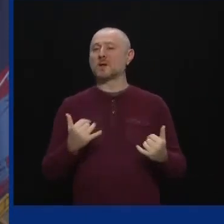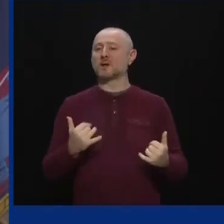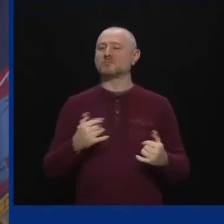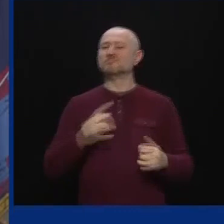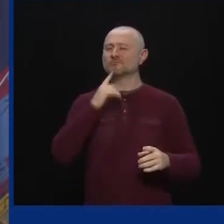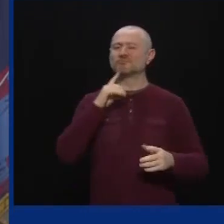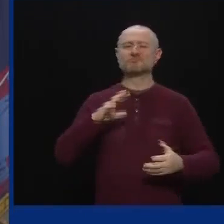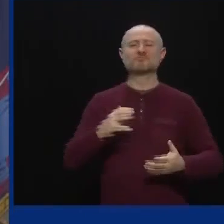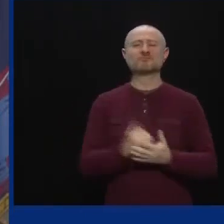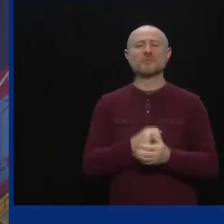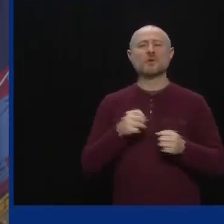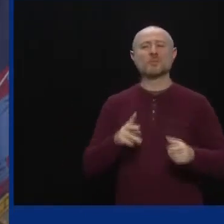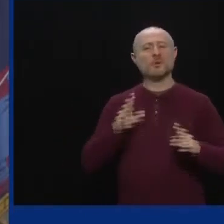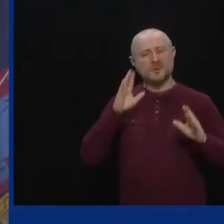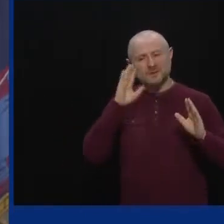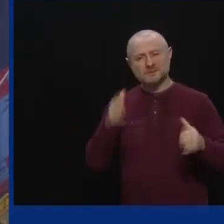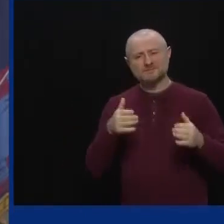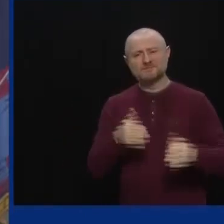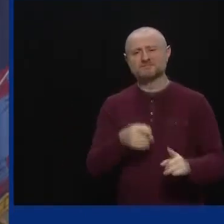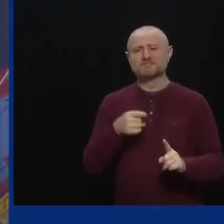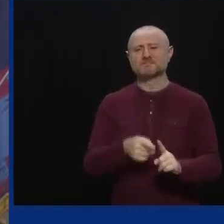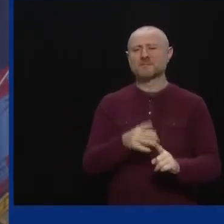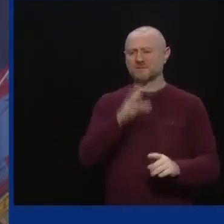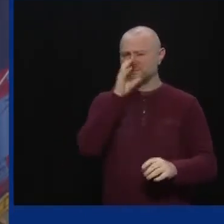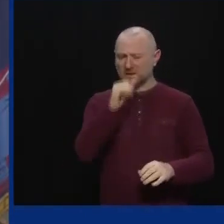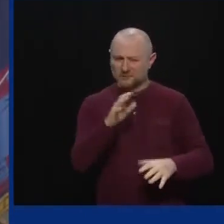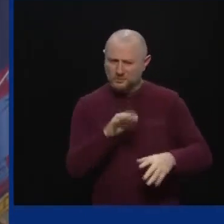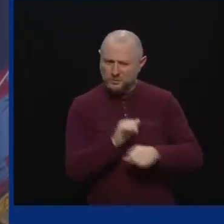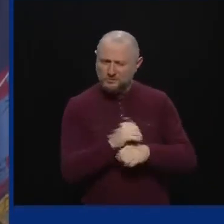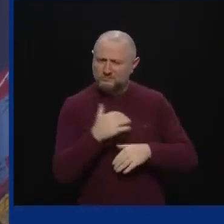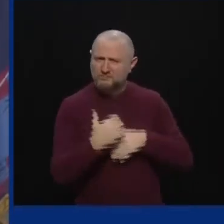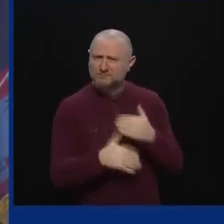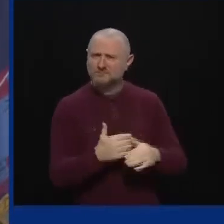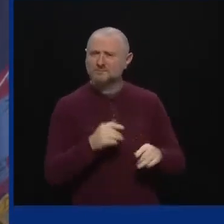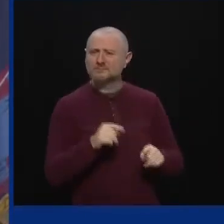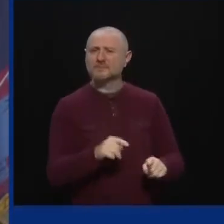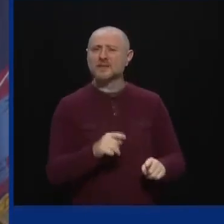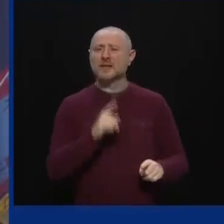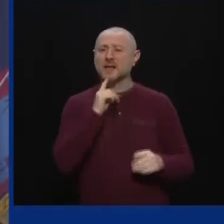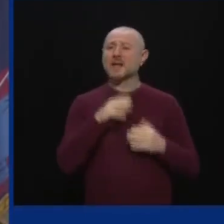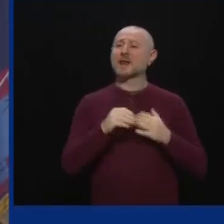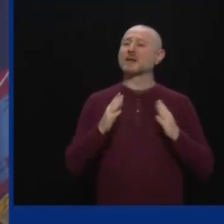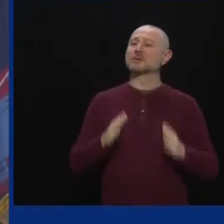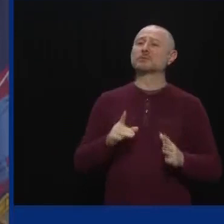I THANK YOU FOR THAT. BUT ALSO THIS RNA INSTITUTE. THIS GIVES ME A CHANCE TO PUT A